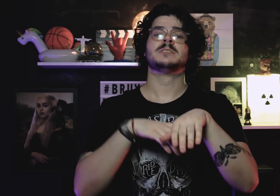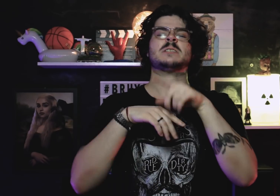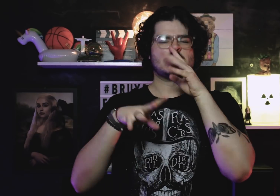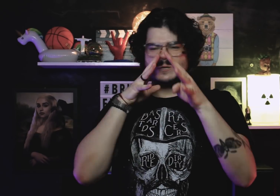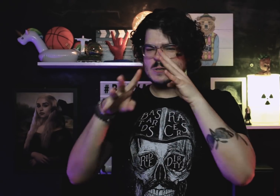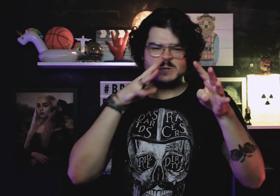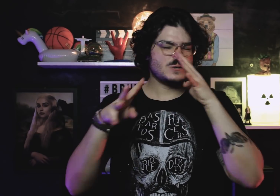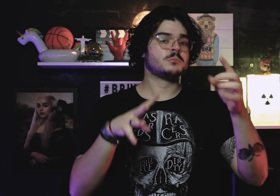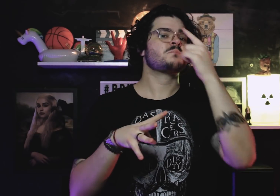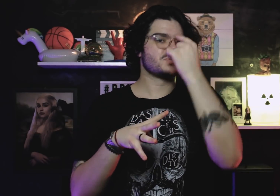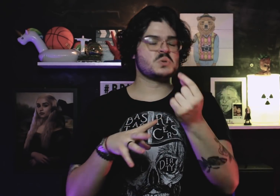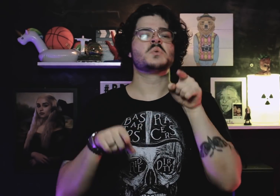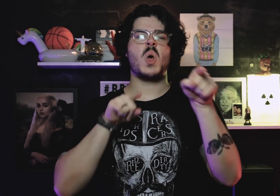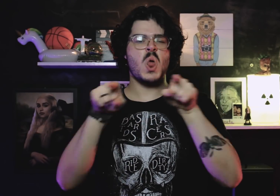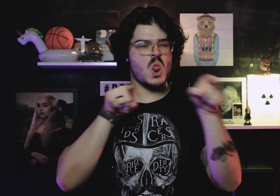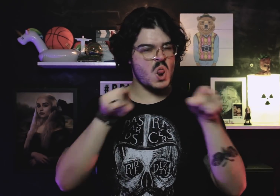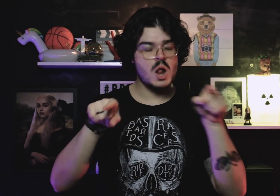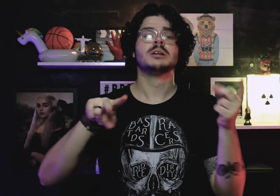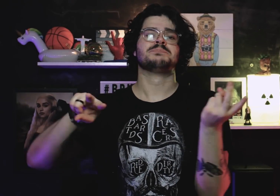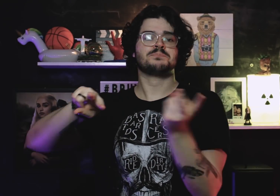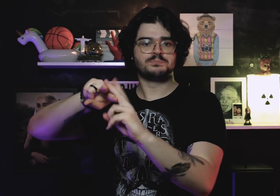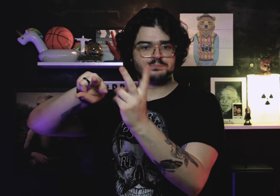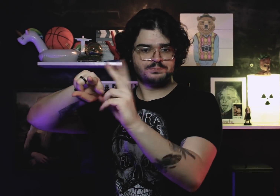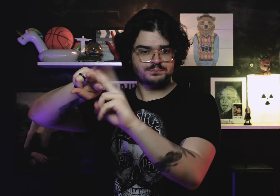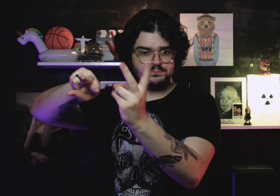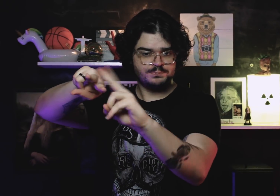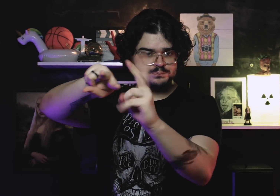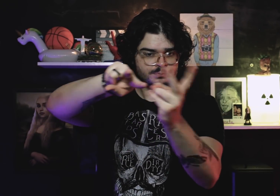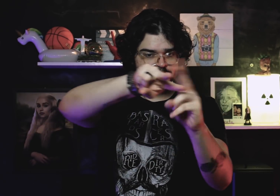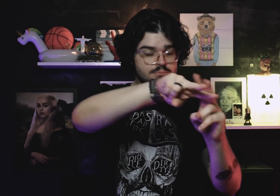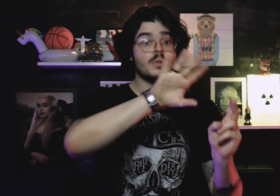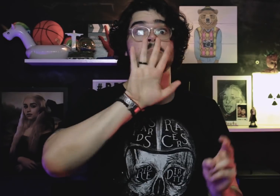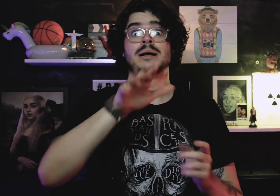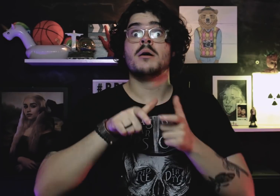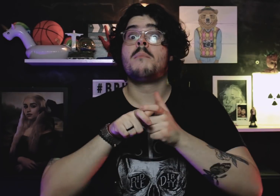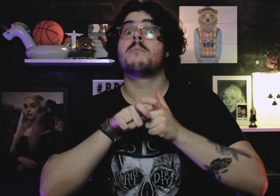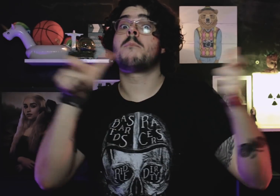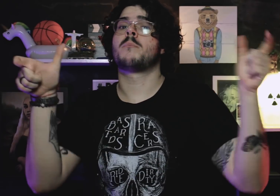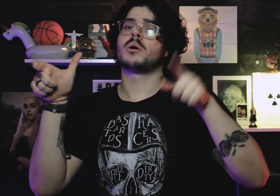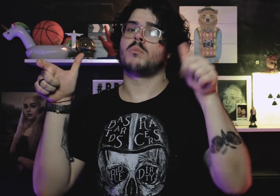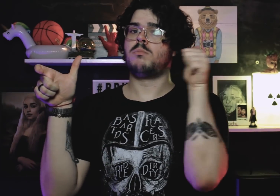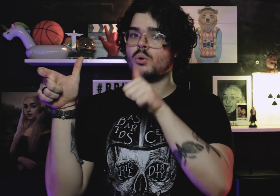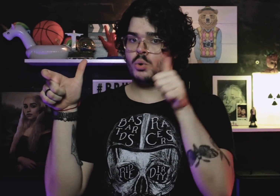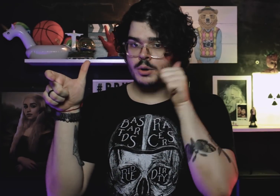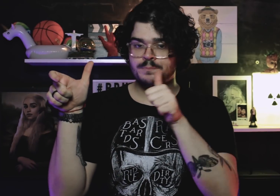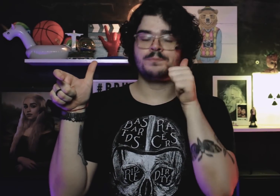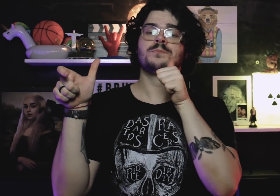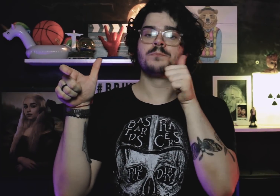were accused of witchcraft and imprisoned, most were women,